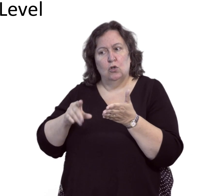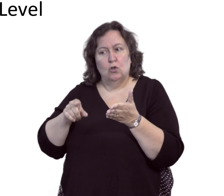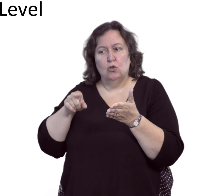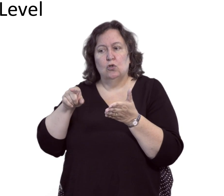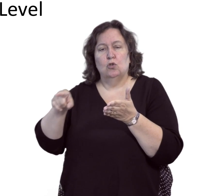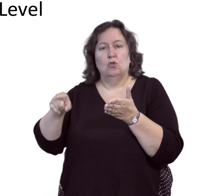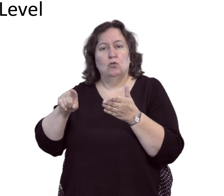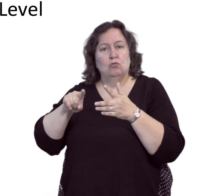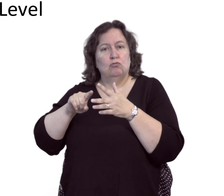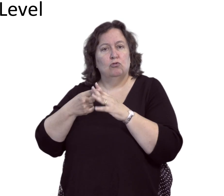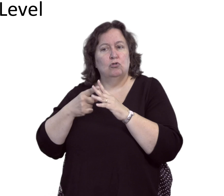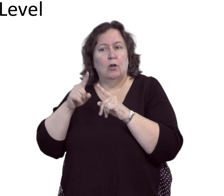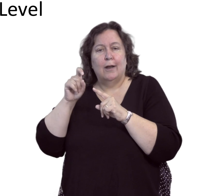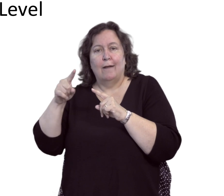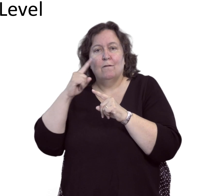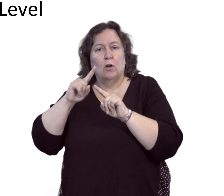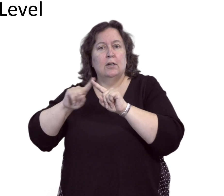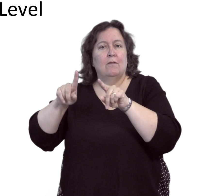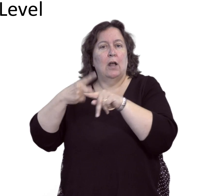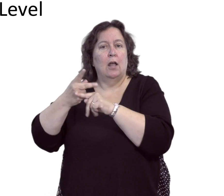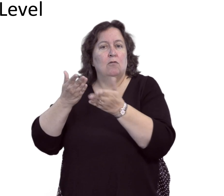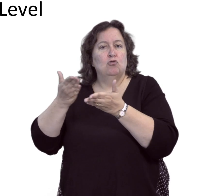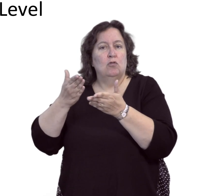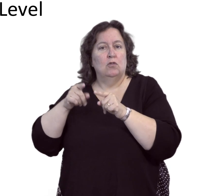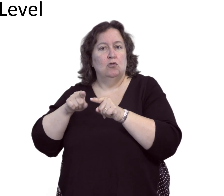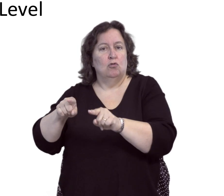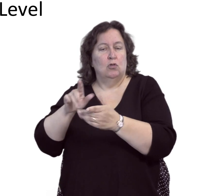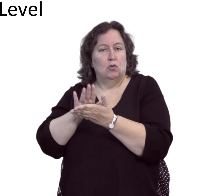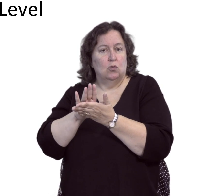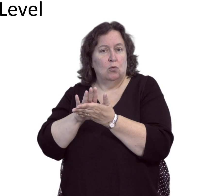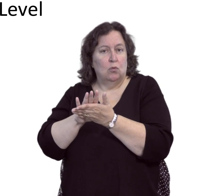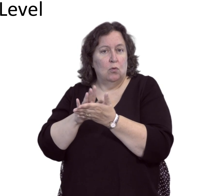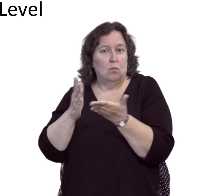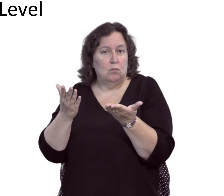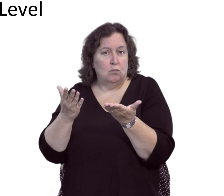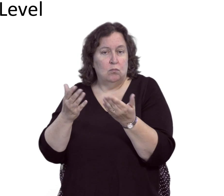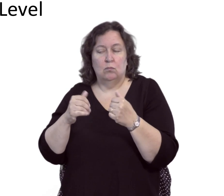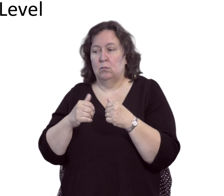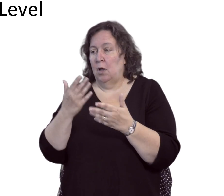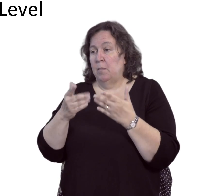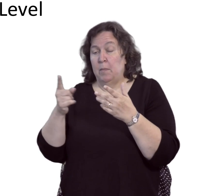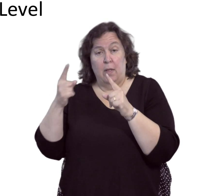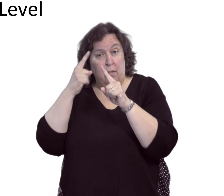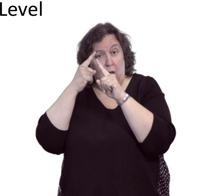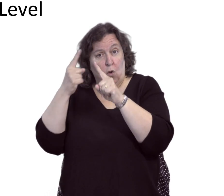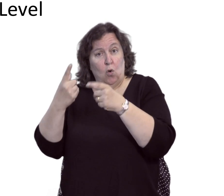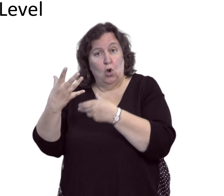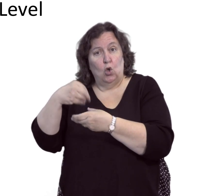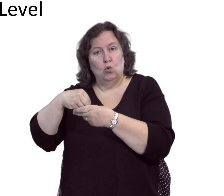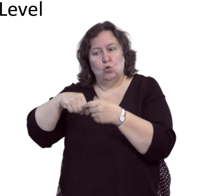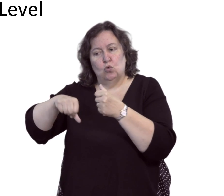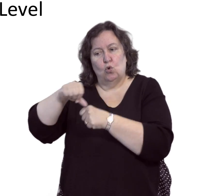to encourage the student to ask for different services at school. The goal might also include